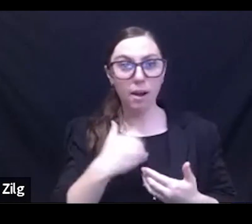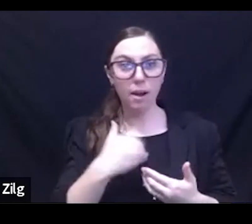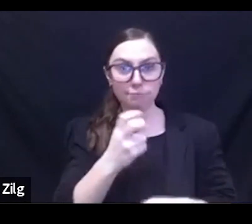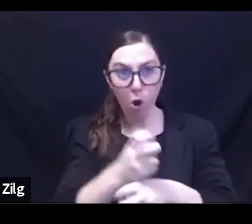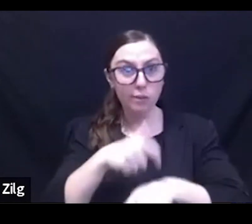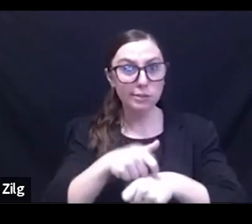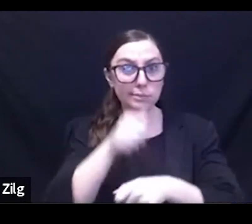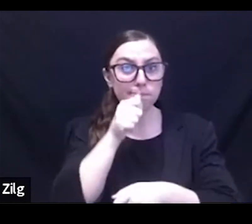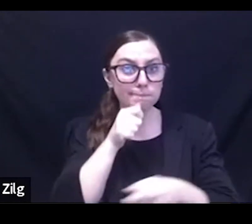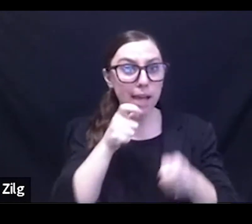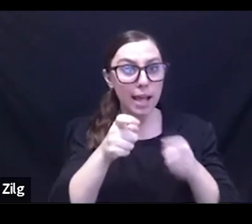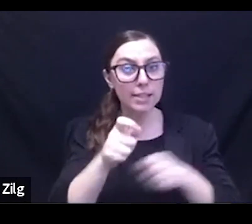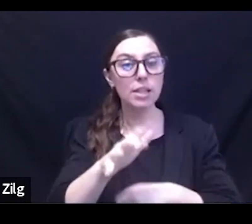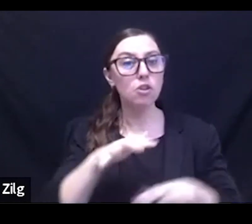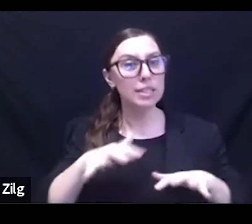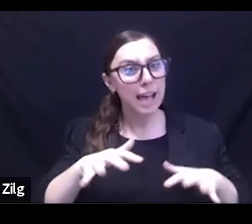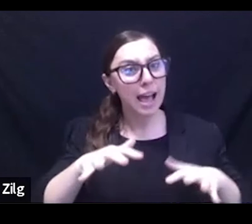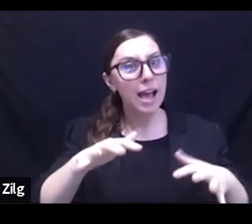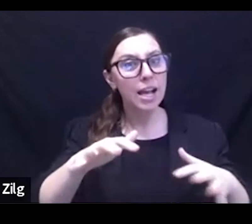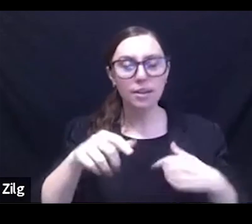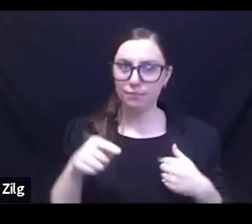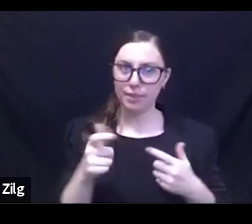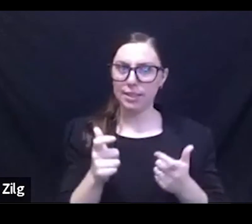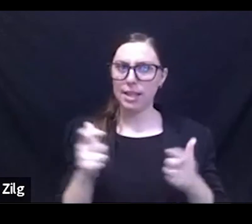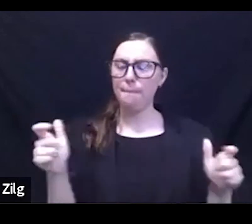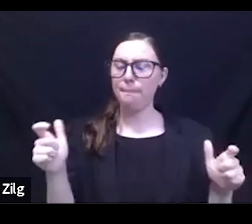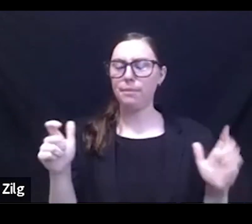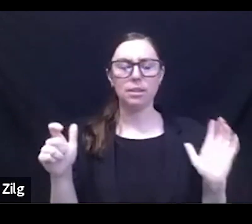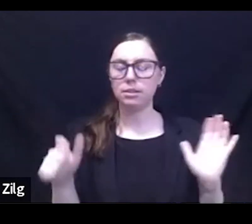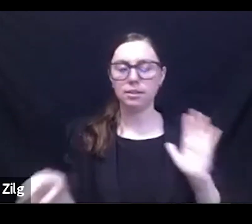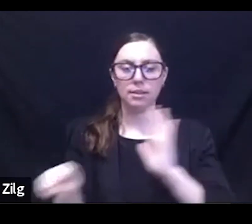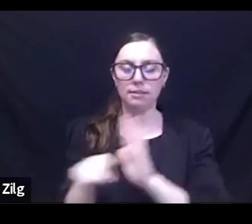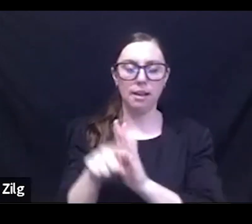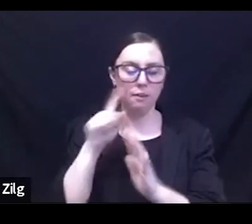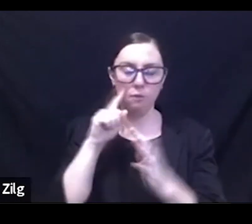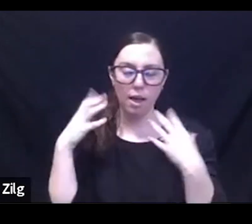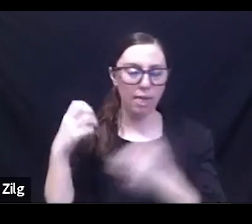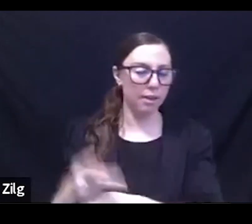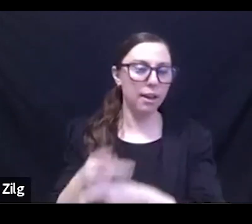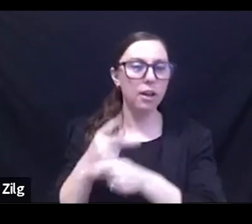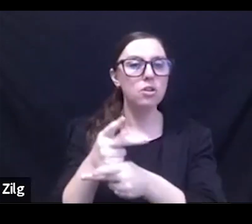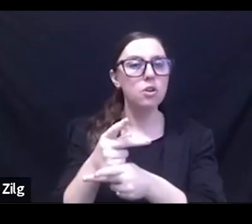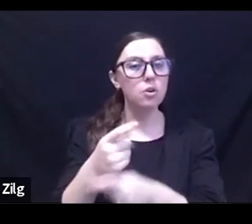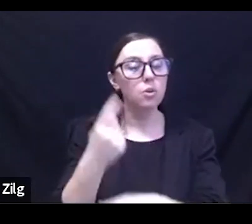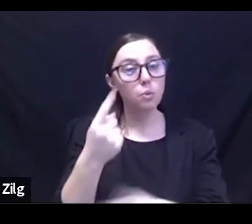example, this is a huge discouragement from health care. One of the things -- to me,